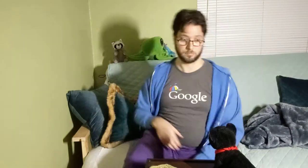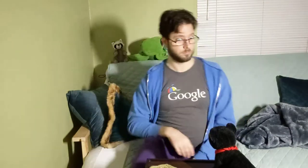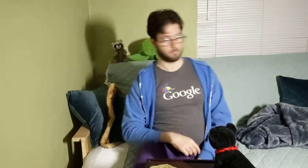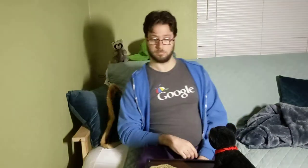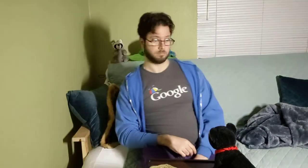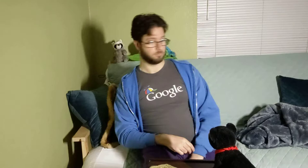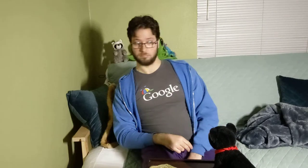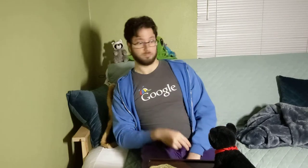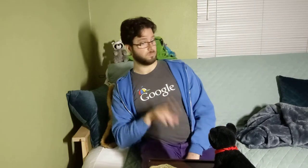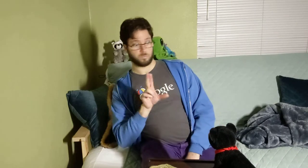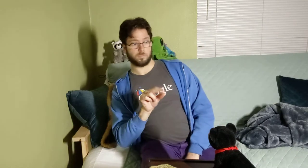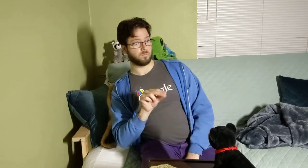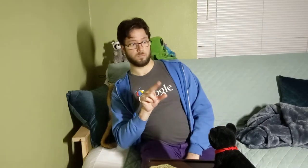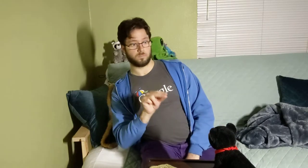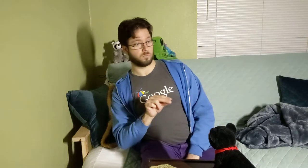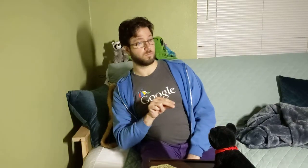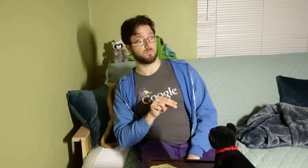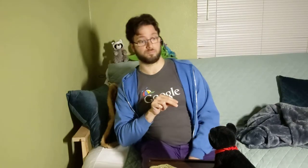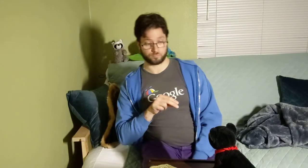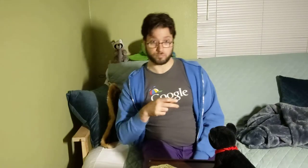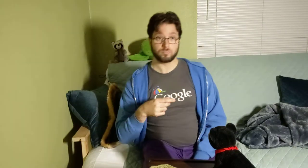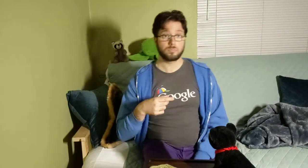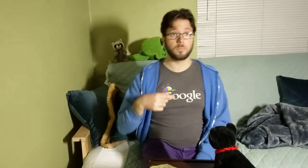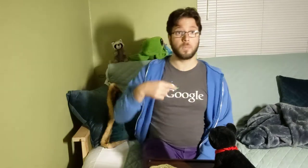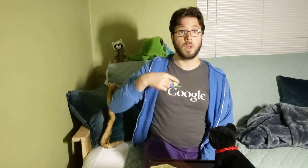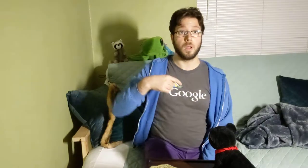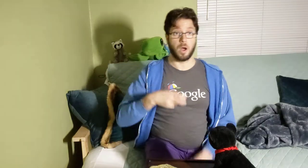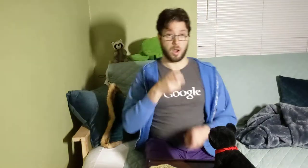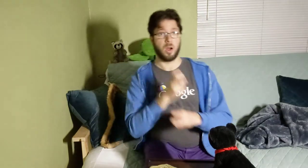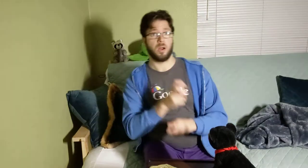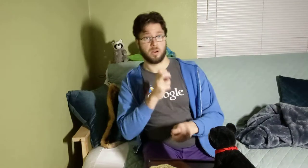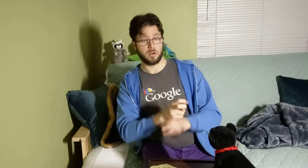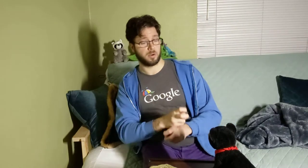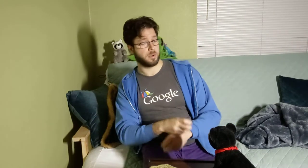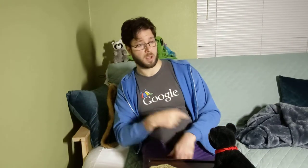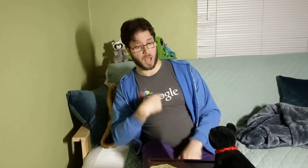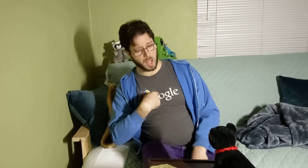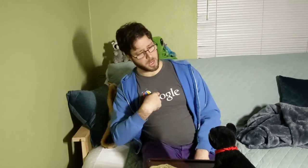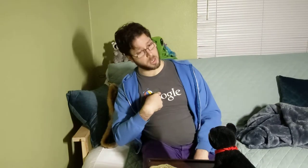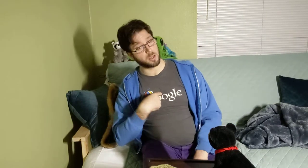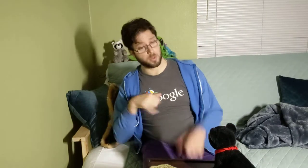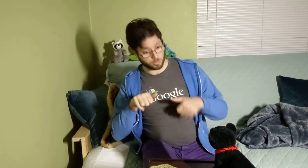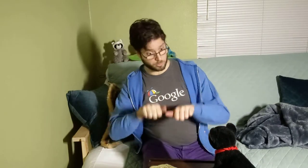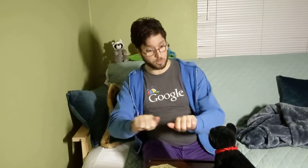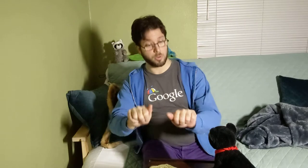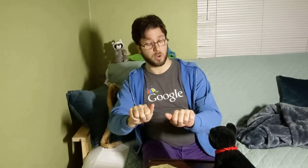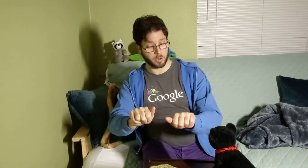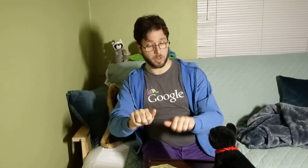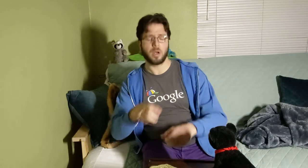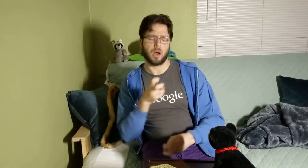[role-me] NO++ HARD I TRY HARD